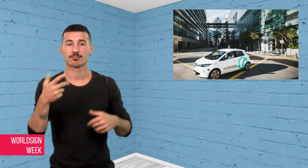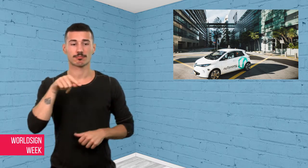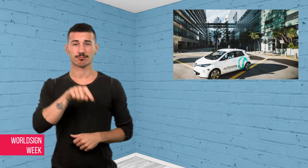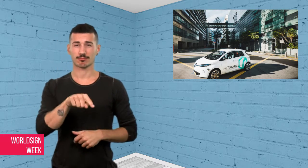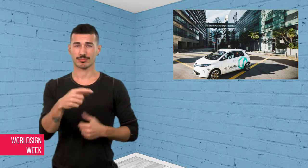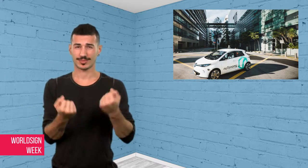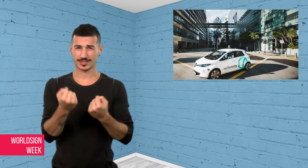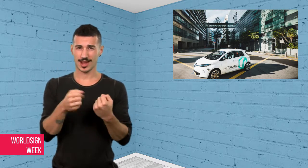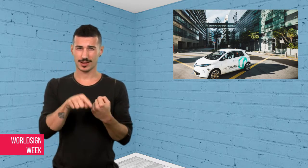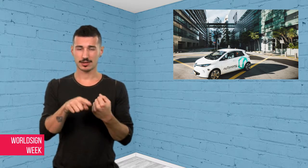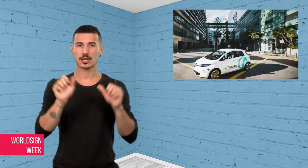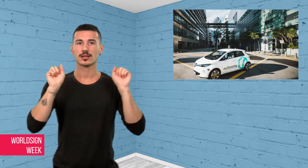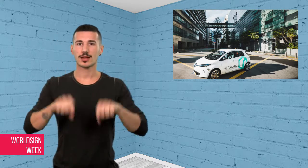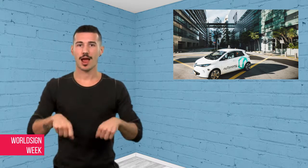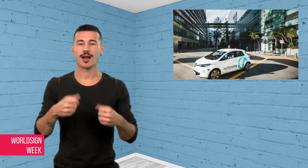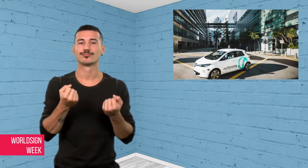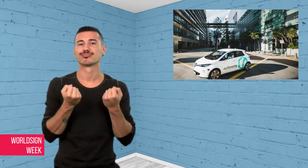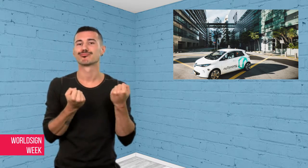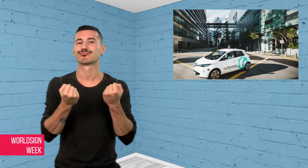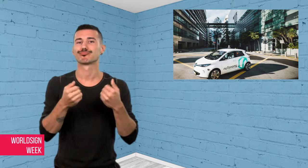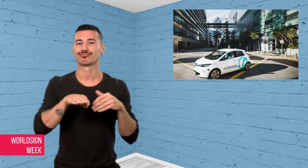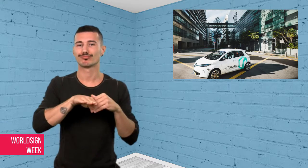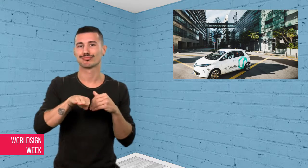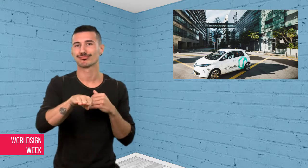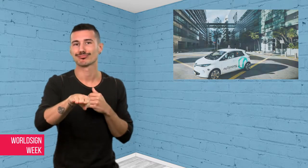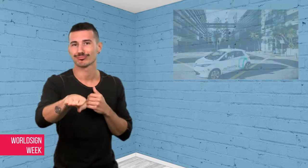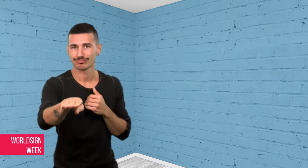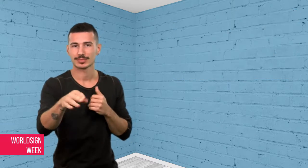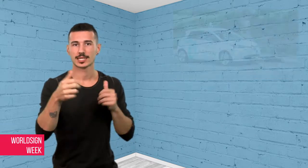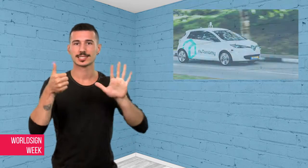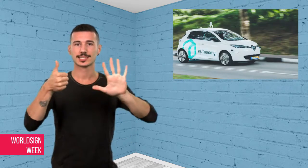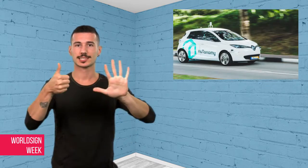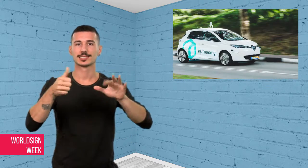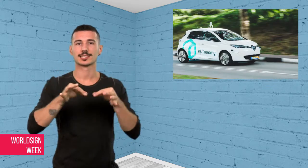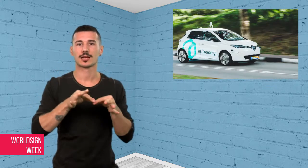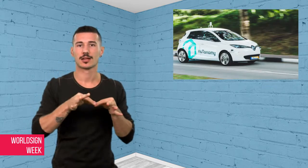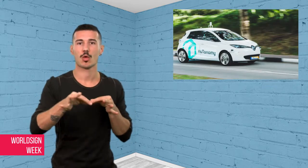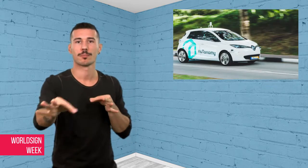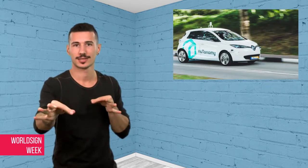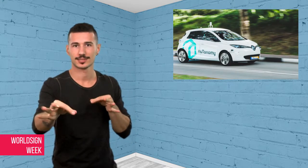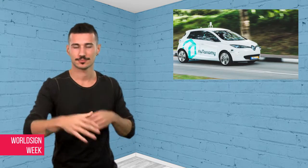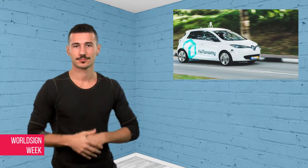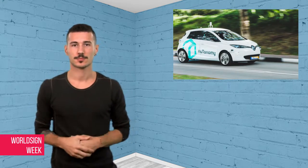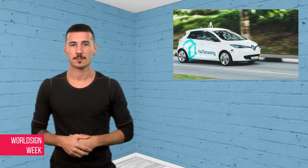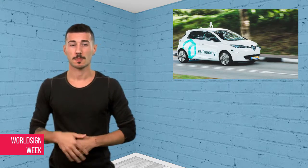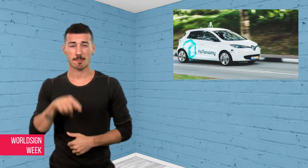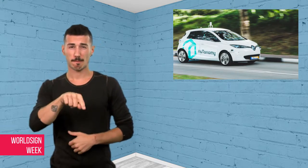used in a 6-kilometer route when it launches in Singapore.